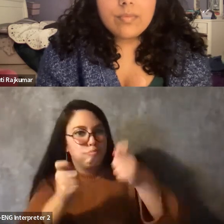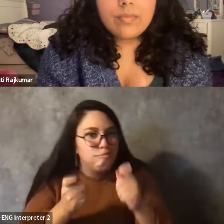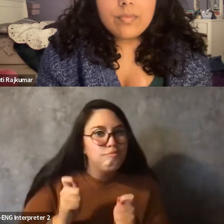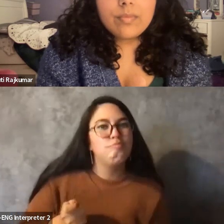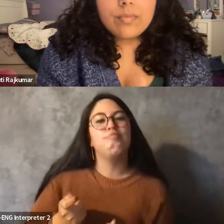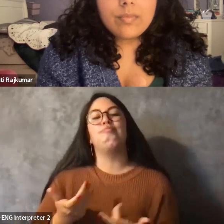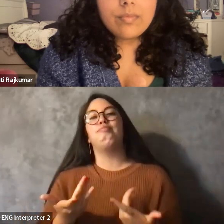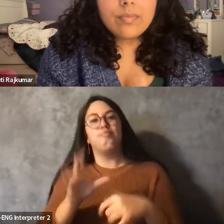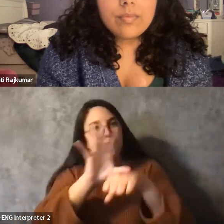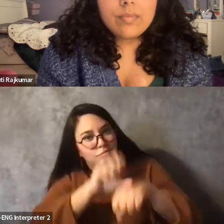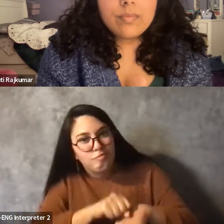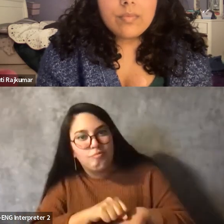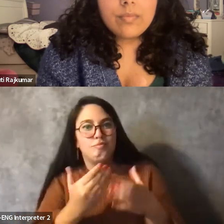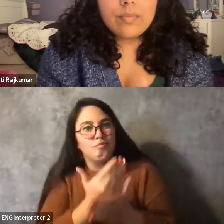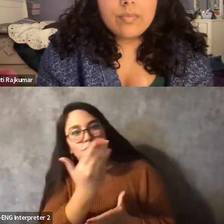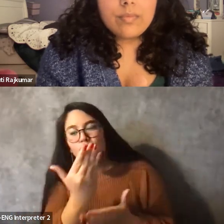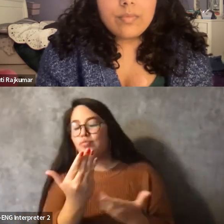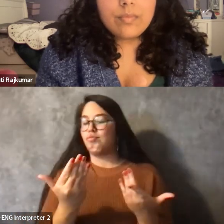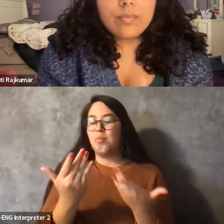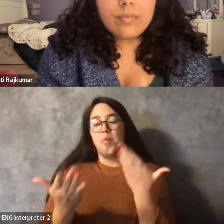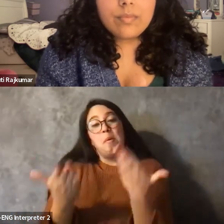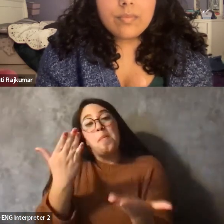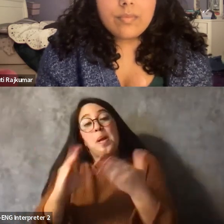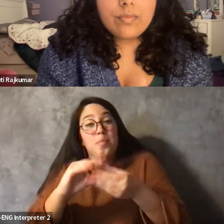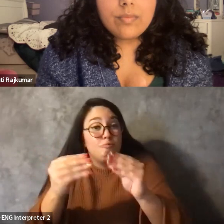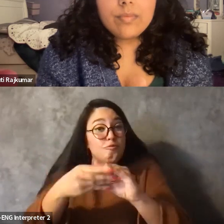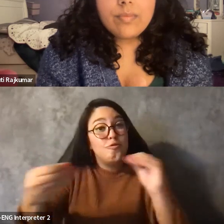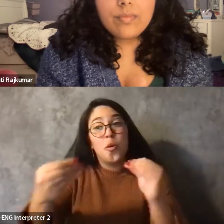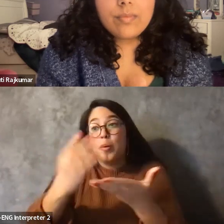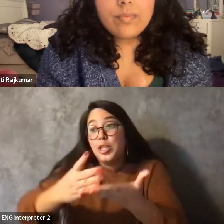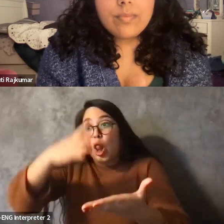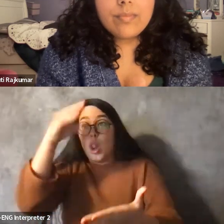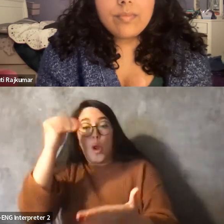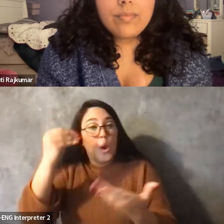like learning how to do gymnastics again after an injury.